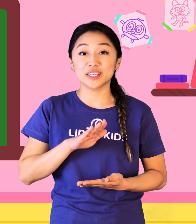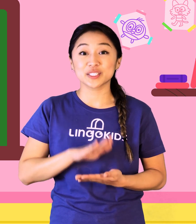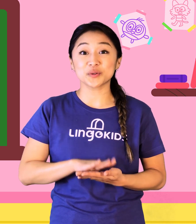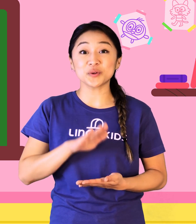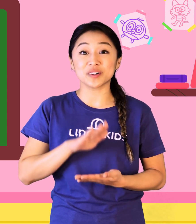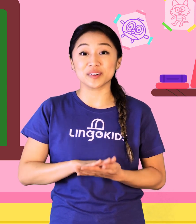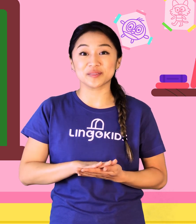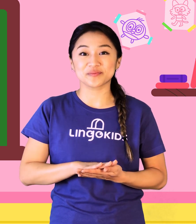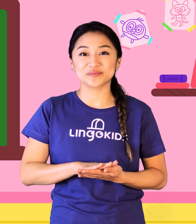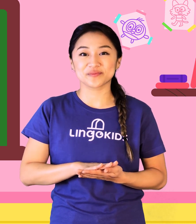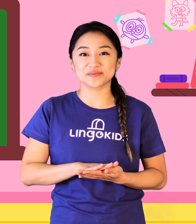School.